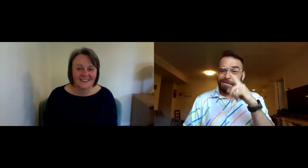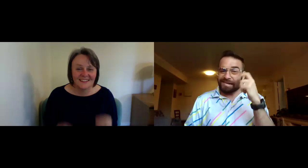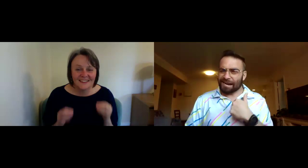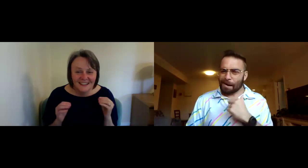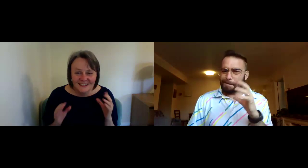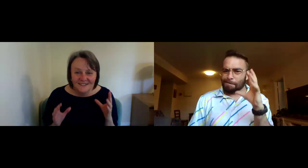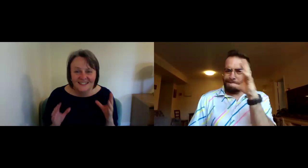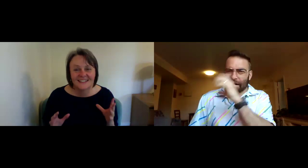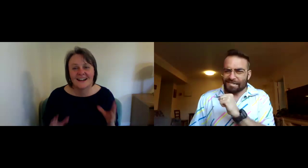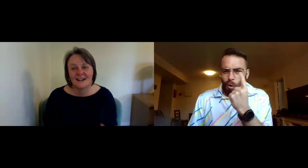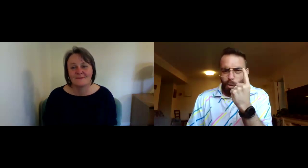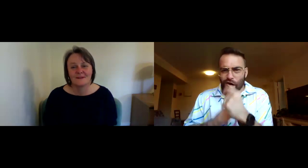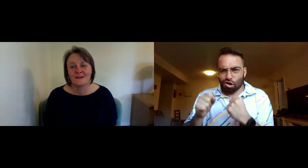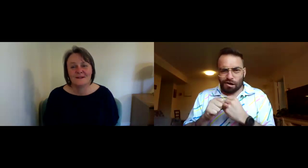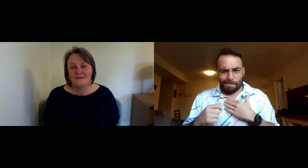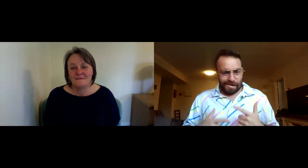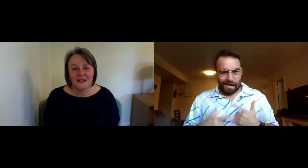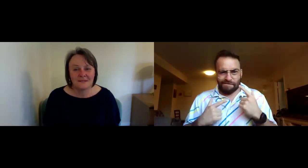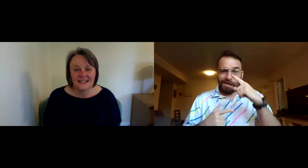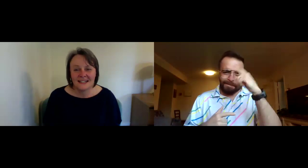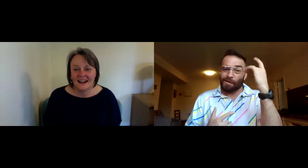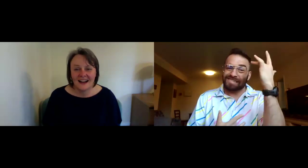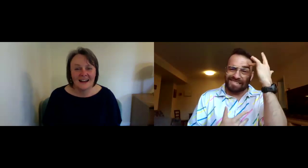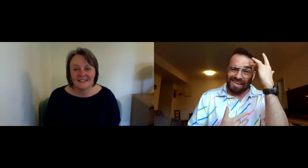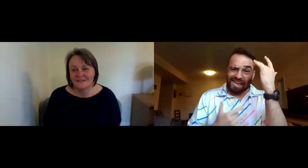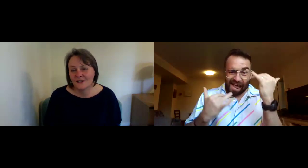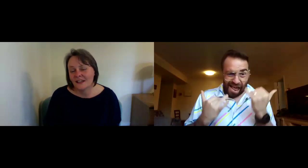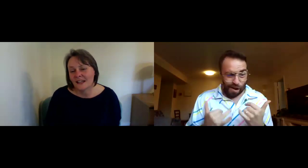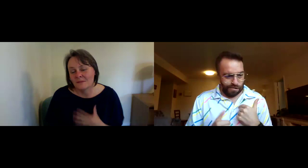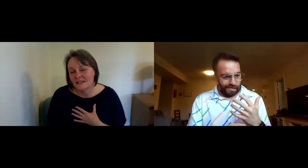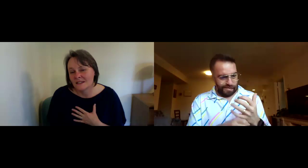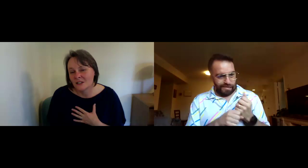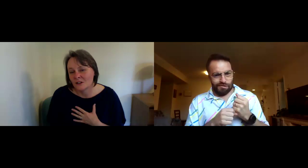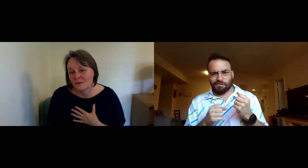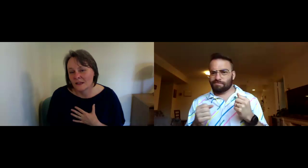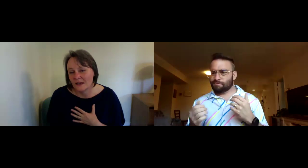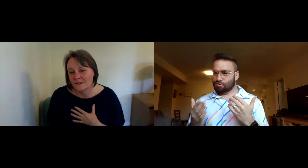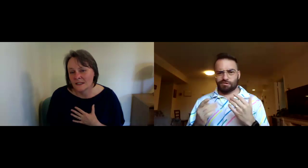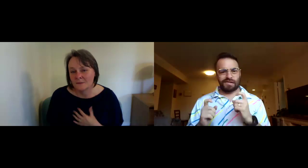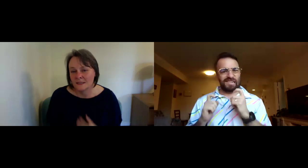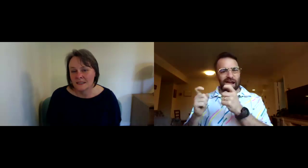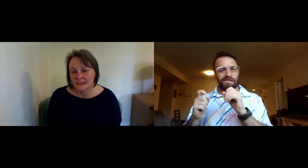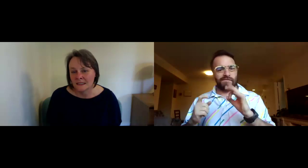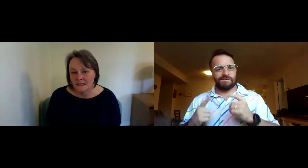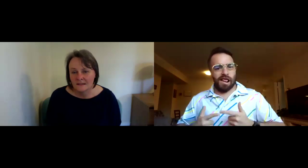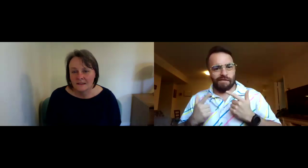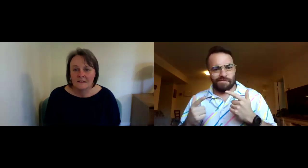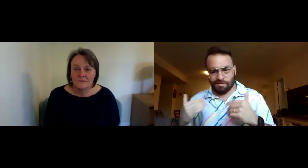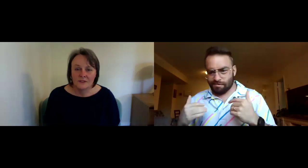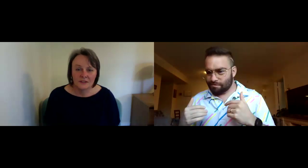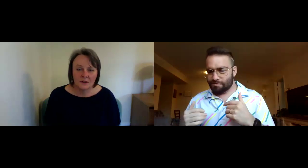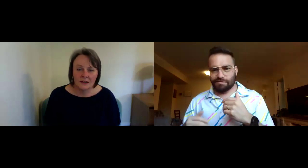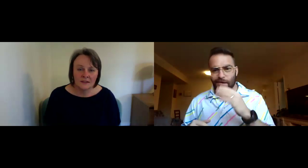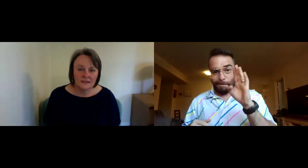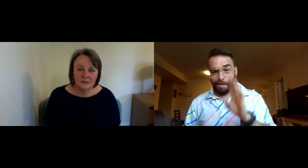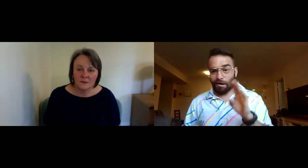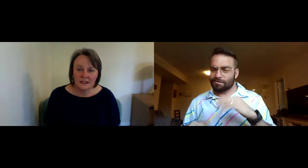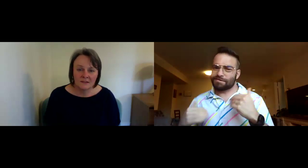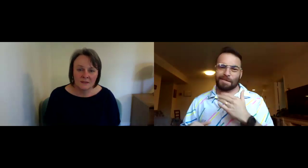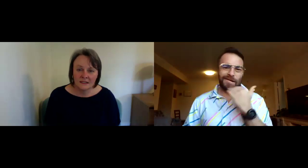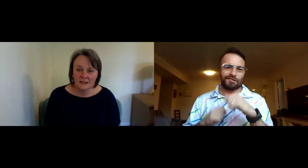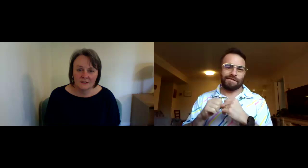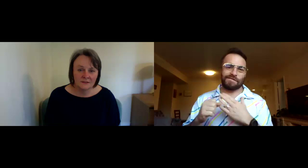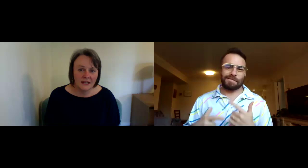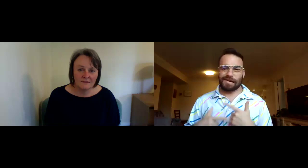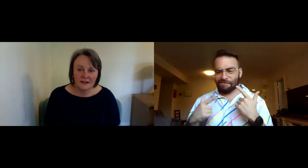I lived it up! I mean, I just felt like I missed a year of my life because I had been sick and then someone gave me